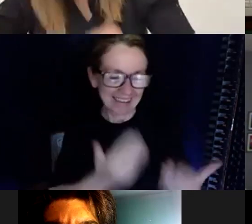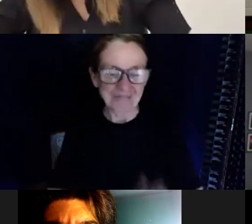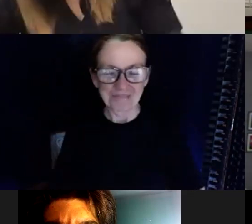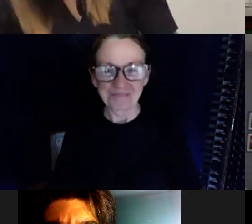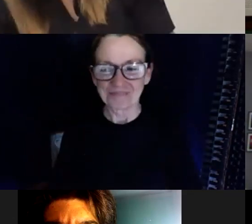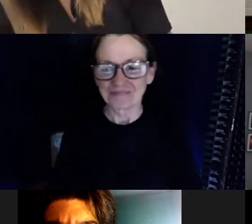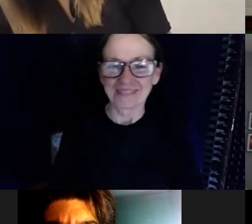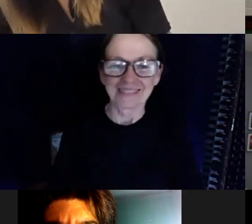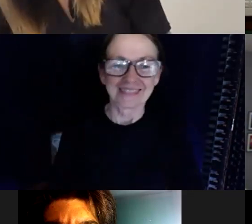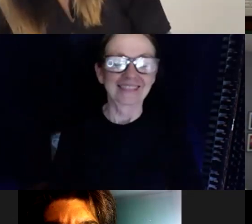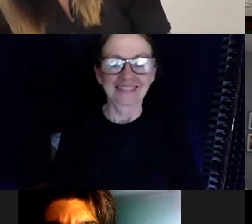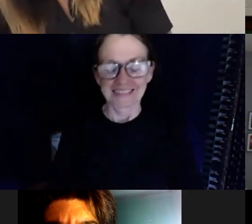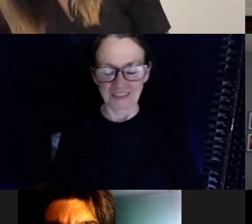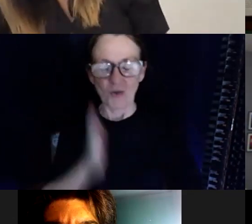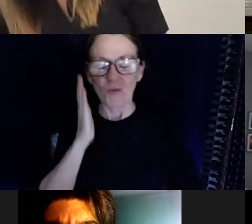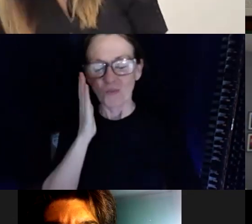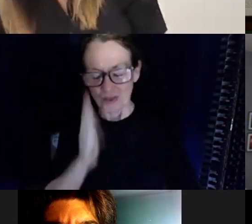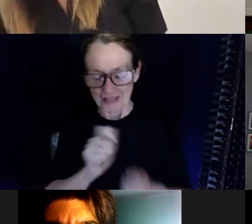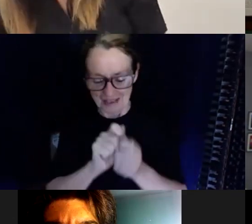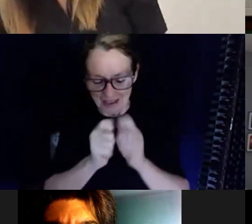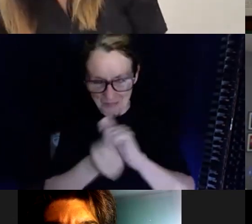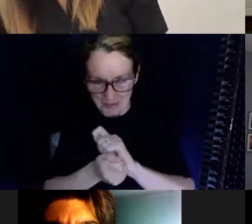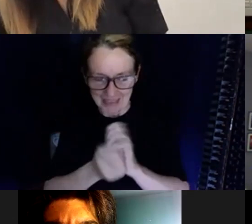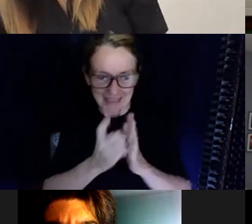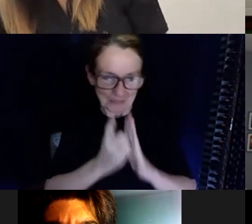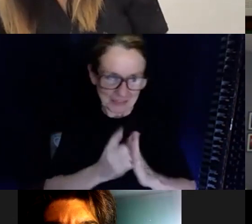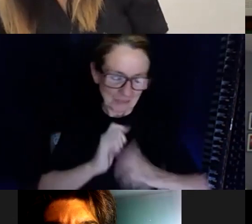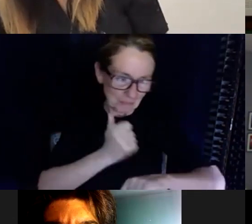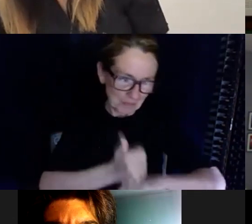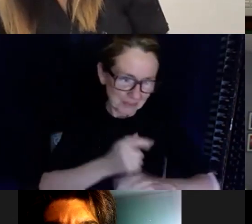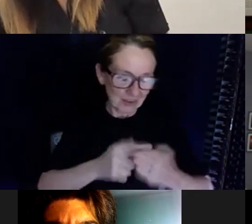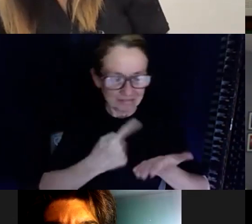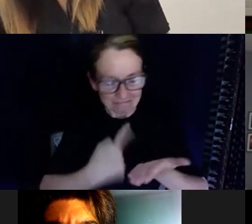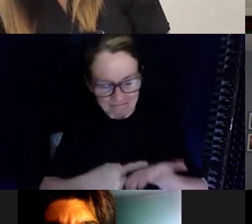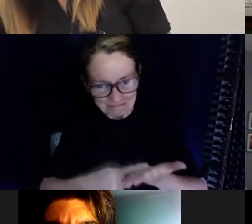ALL RIGHT. WELL, THANK YOU.